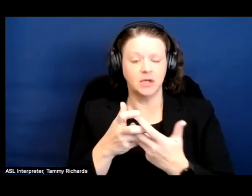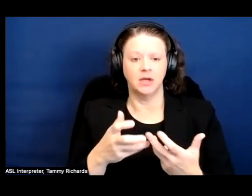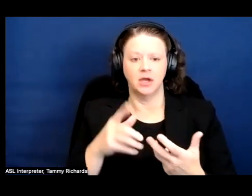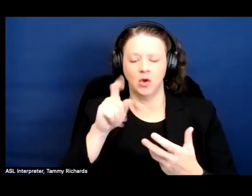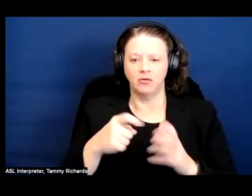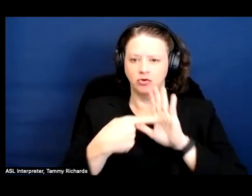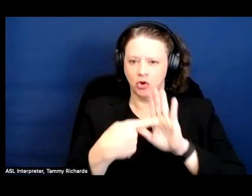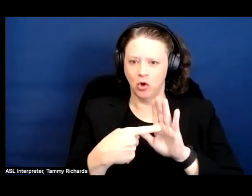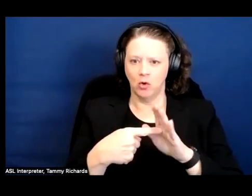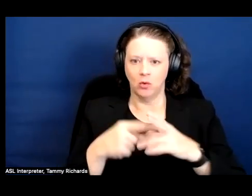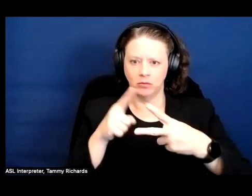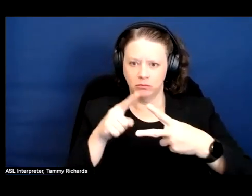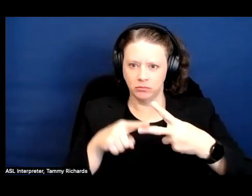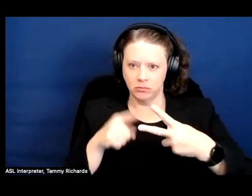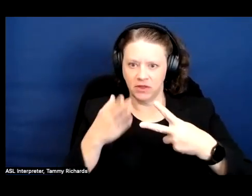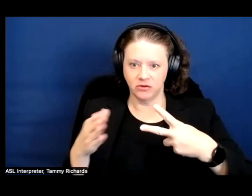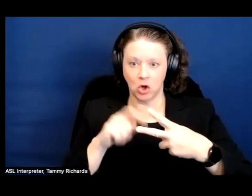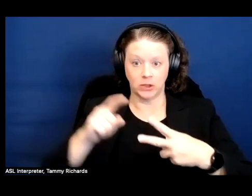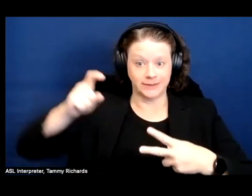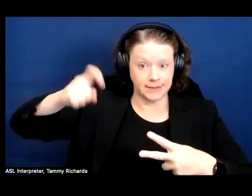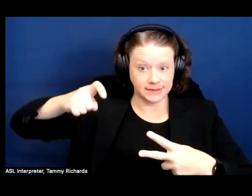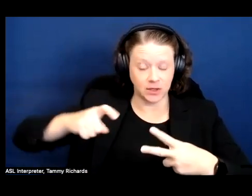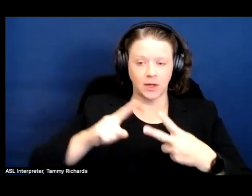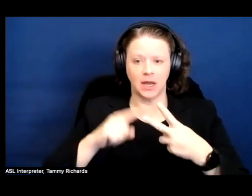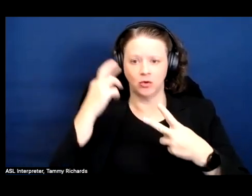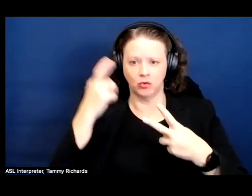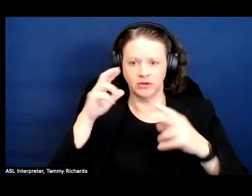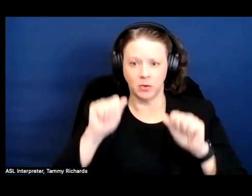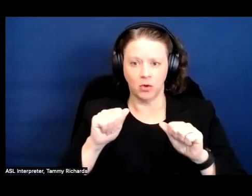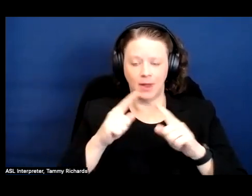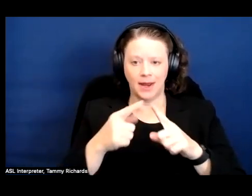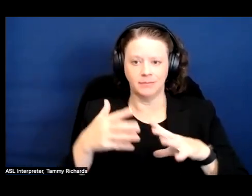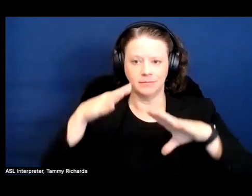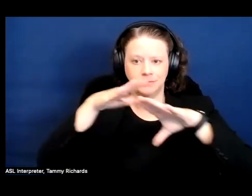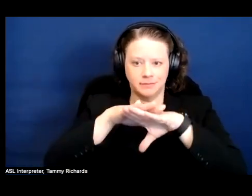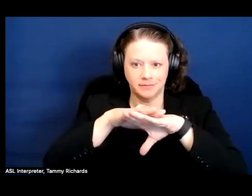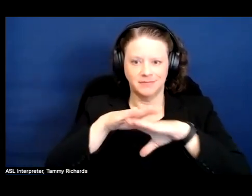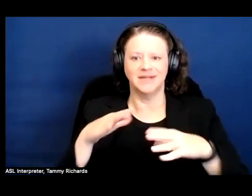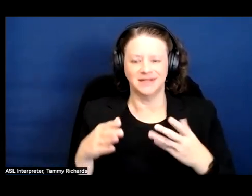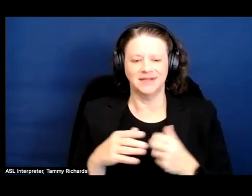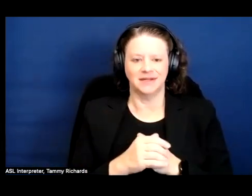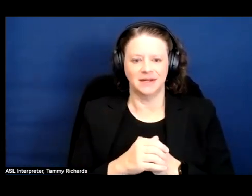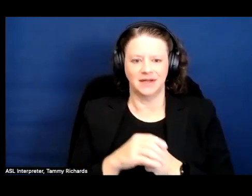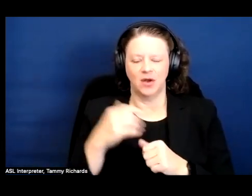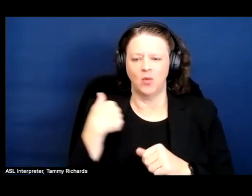to engage in a good-faith dialogue. And this is what they call the interactive process. Under the Fair Employment and Housing Act,